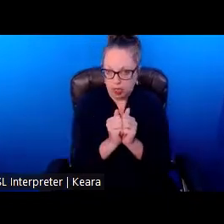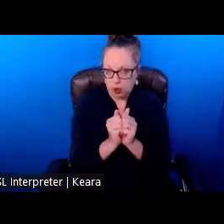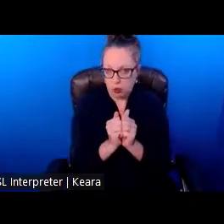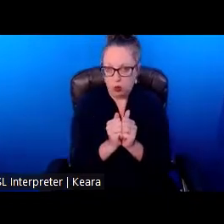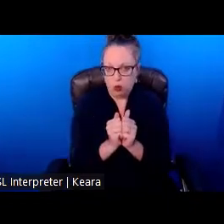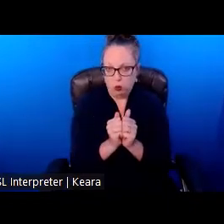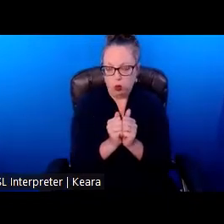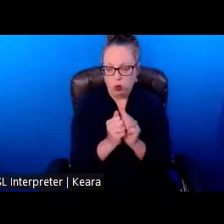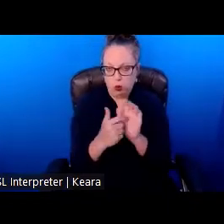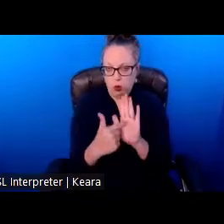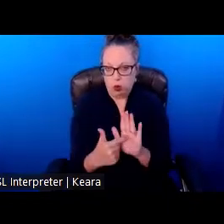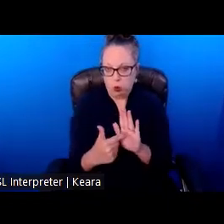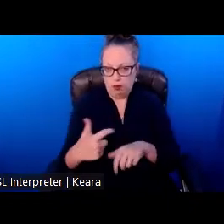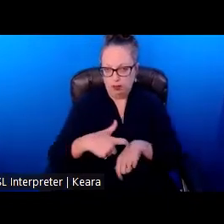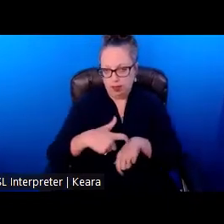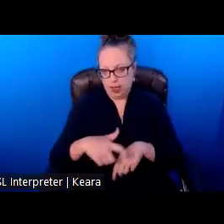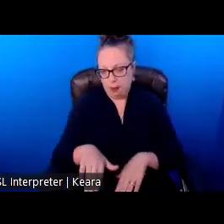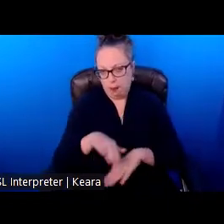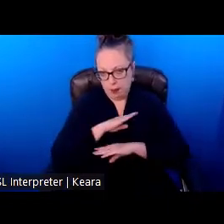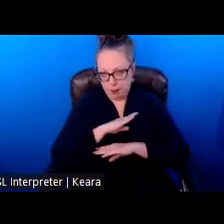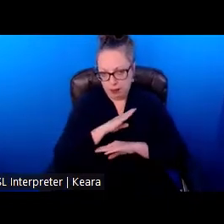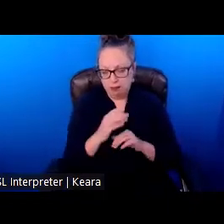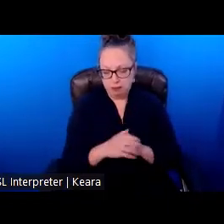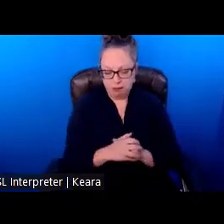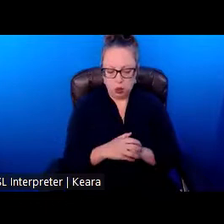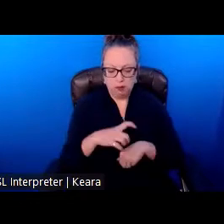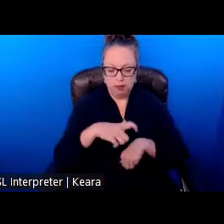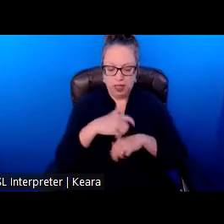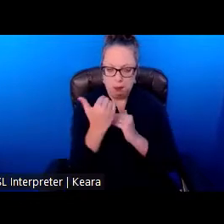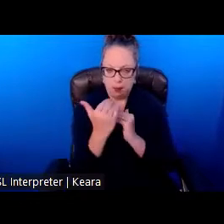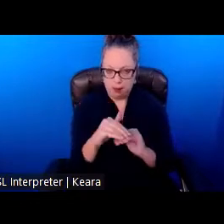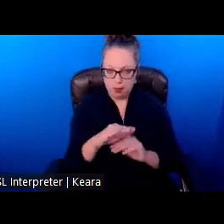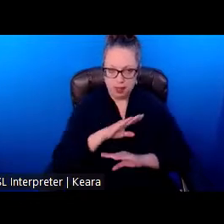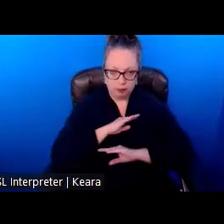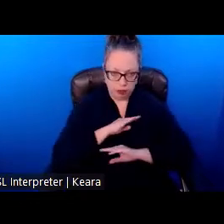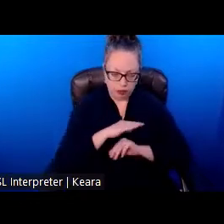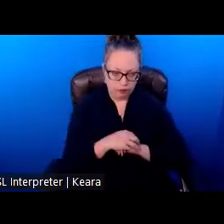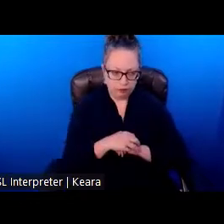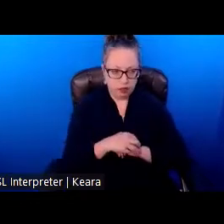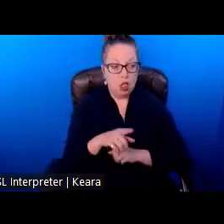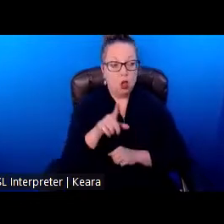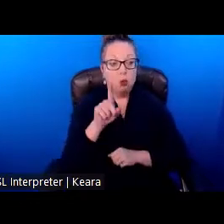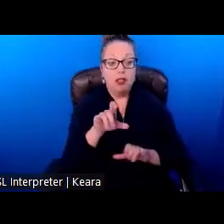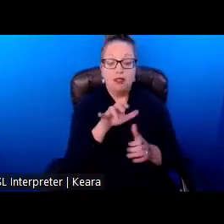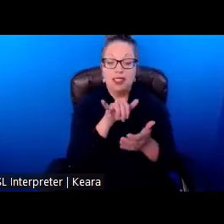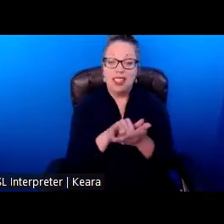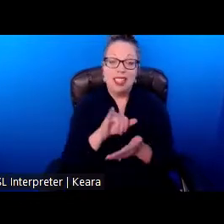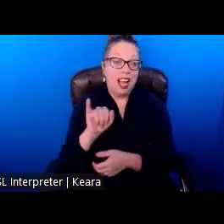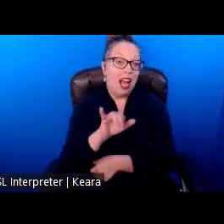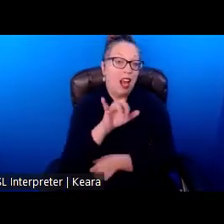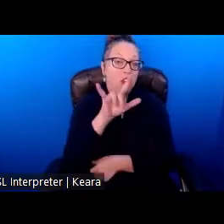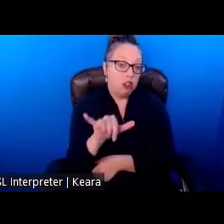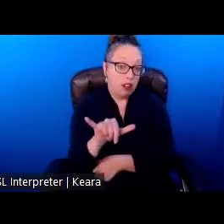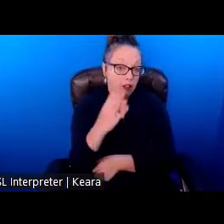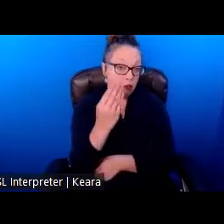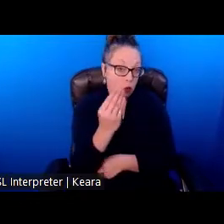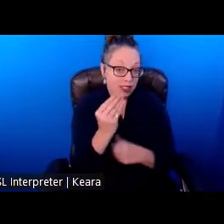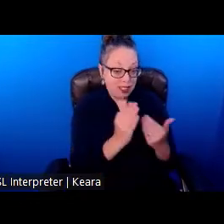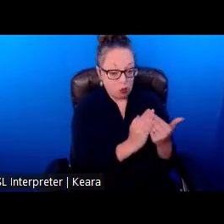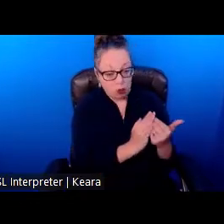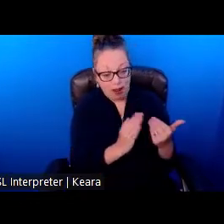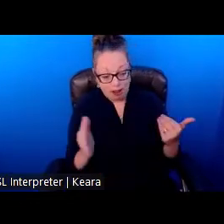The choreography shown in the work sample must have been completed after July 14, 2018.